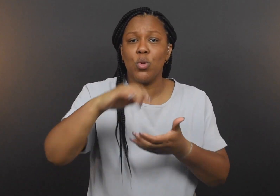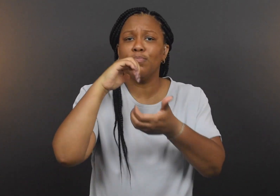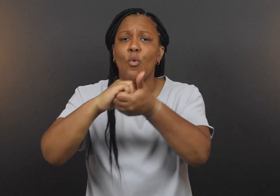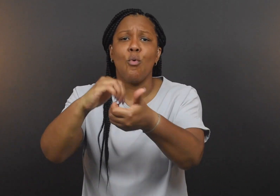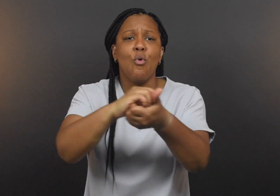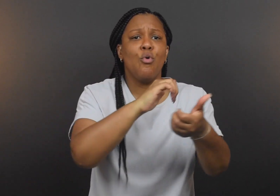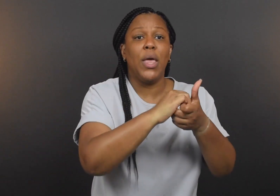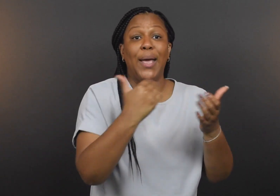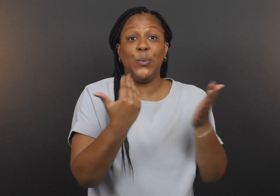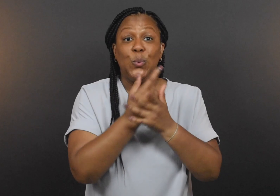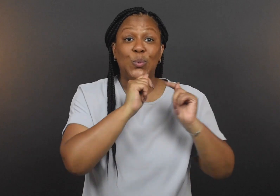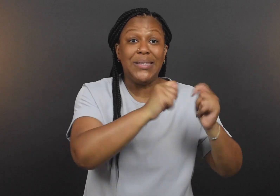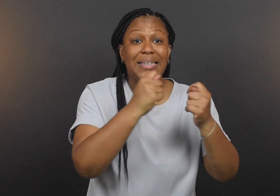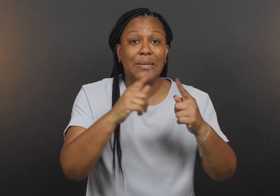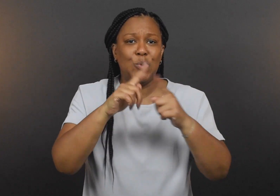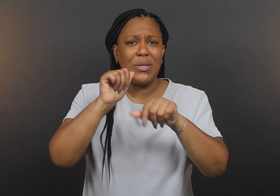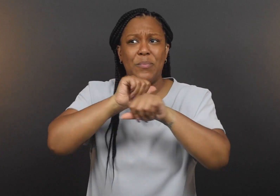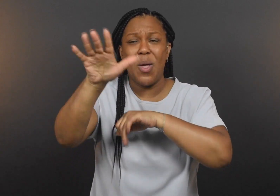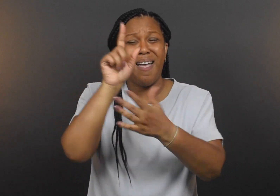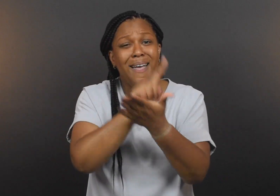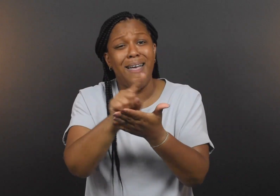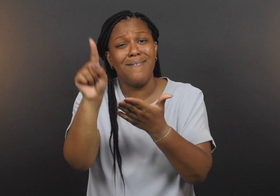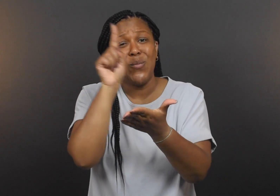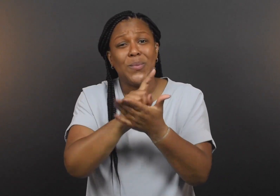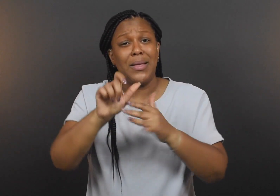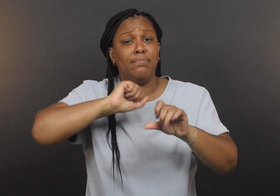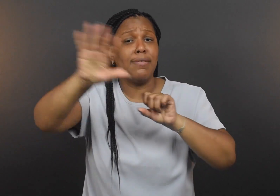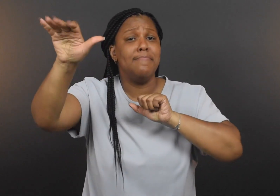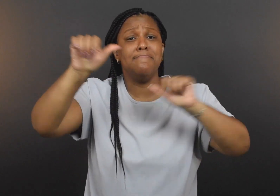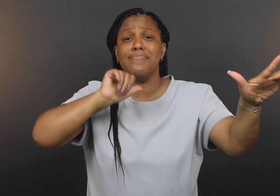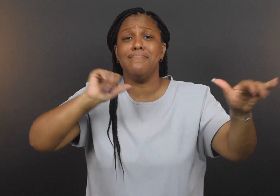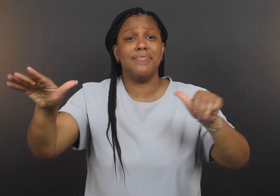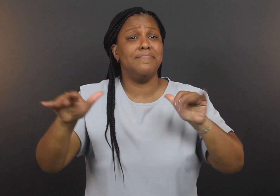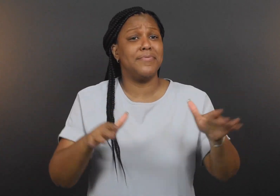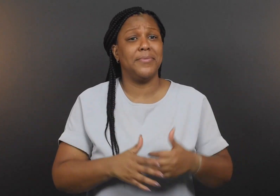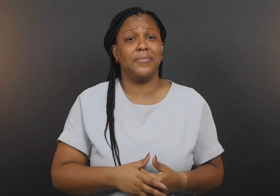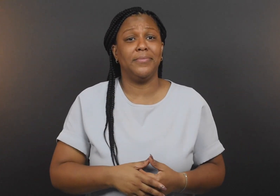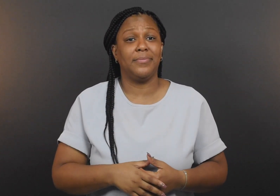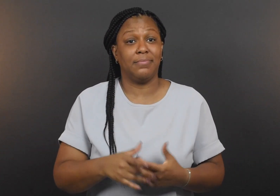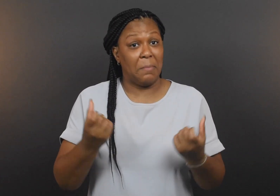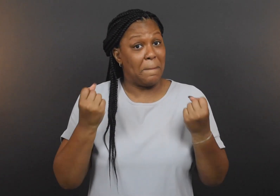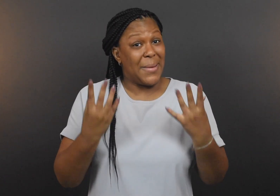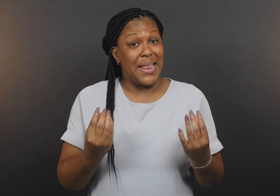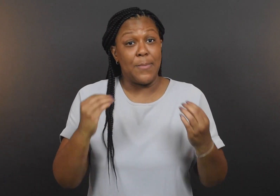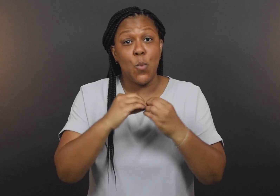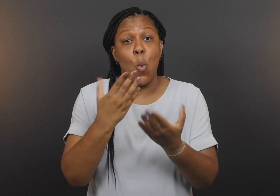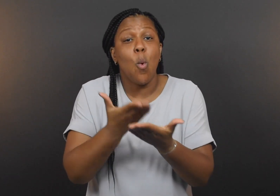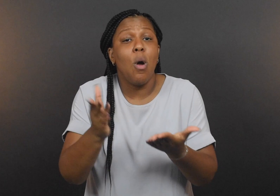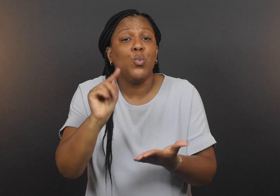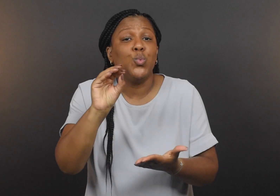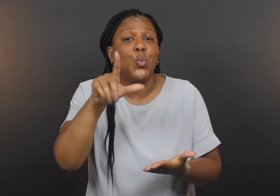those partners, and new teams are deploying every week. There are many more tools now,